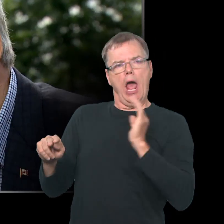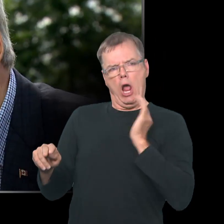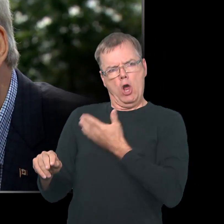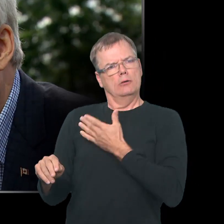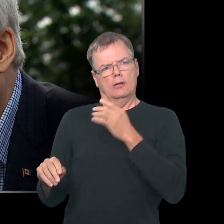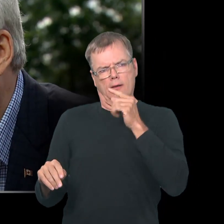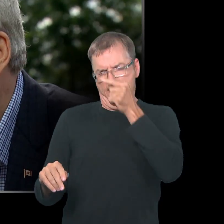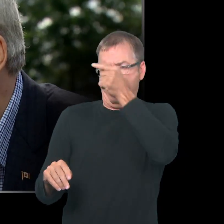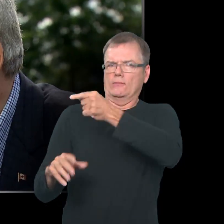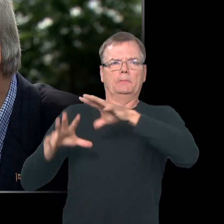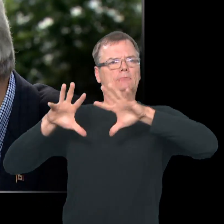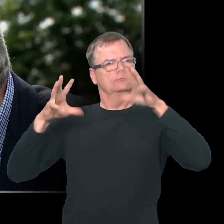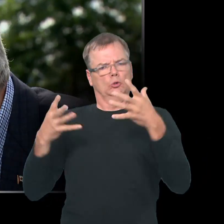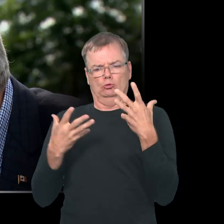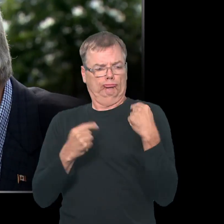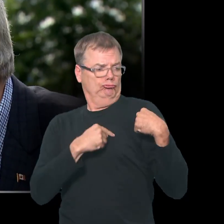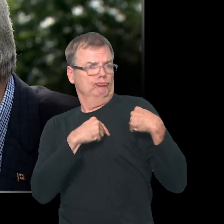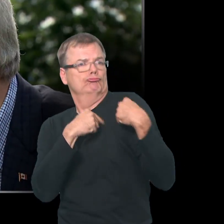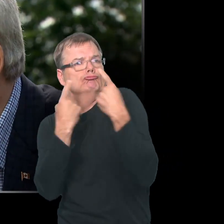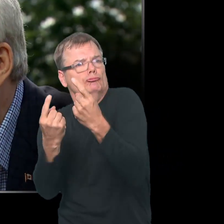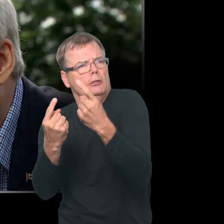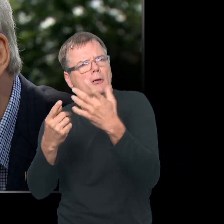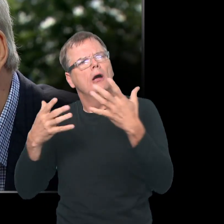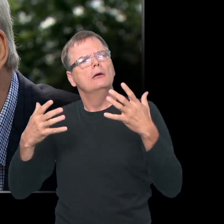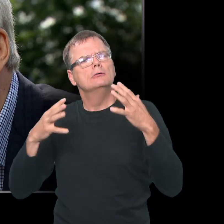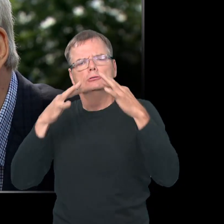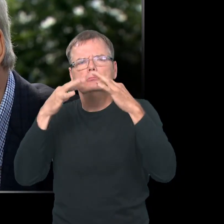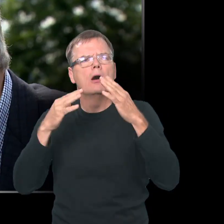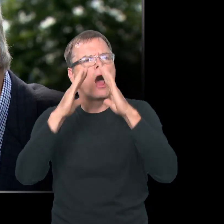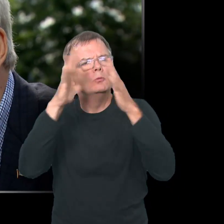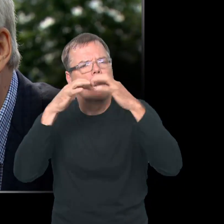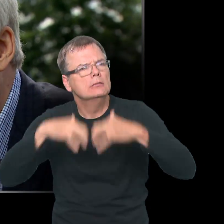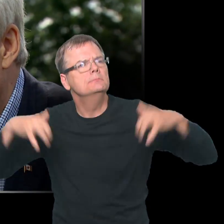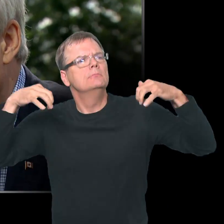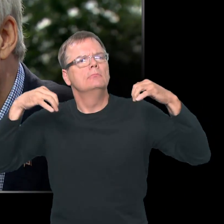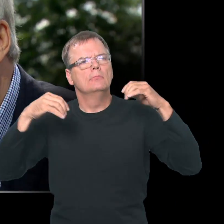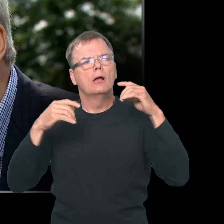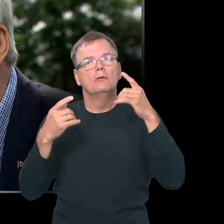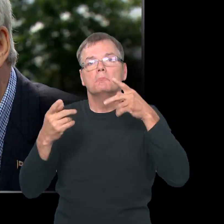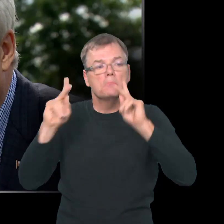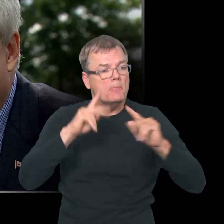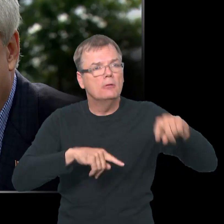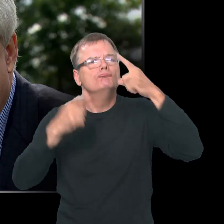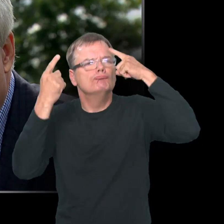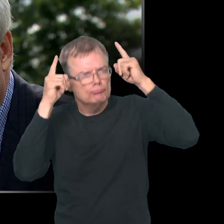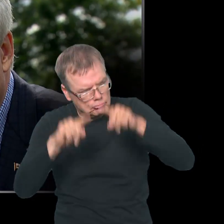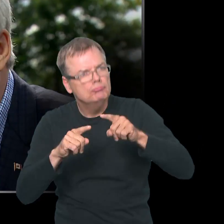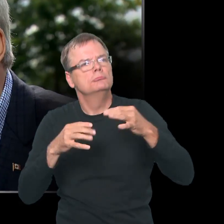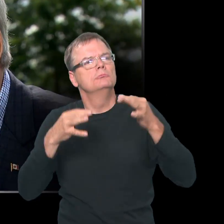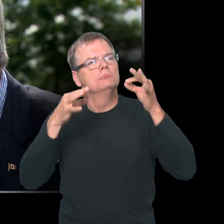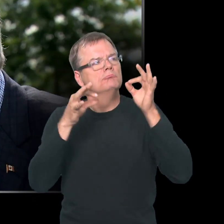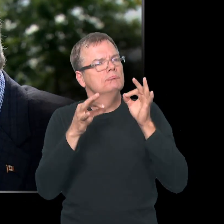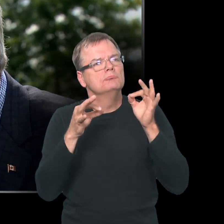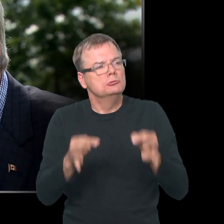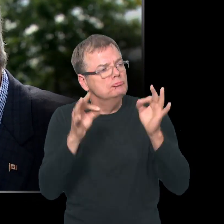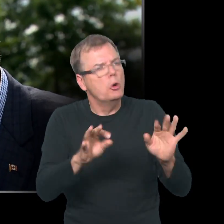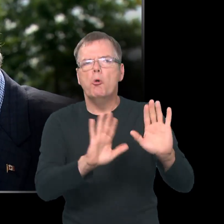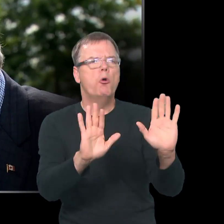this is a government where I think if you look at the record of our cabinet and our government, I think people may not agree with all the decisions we make,